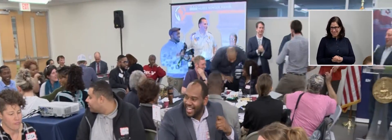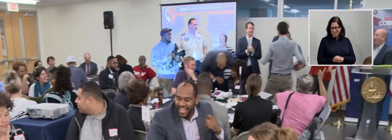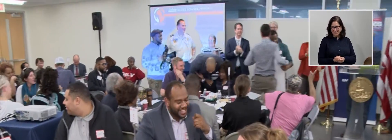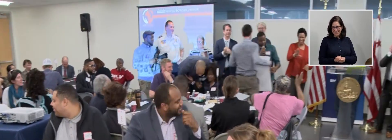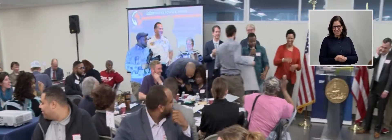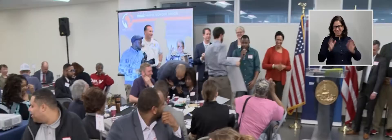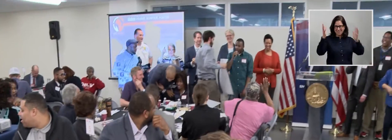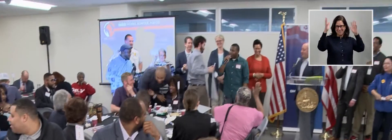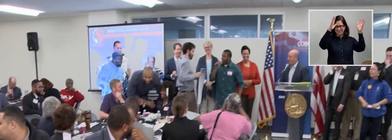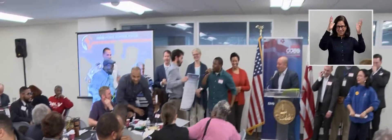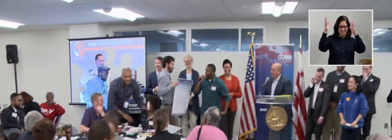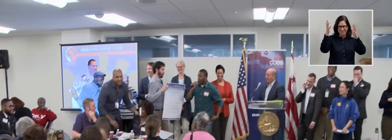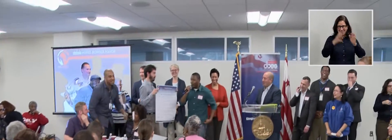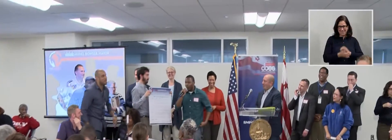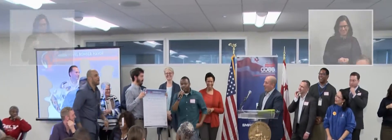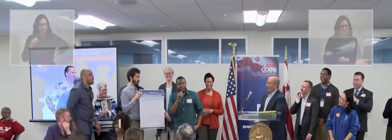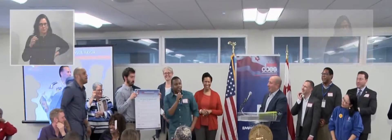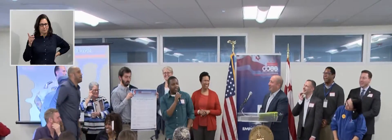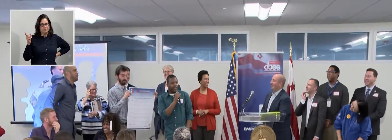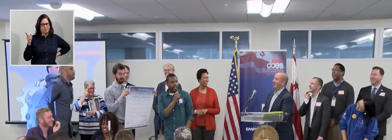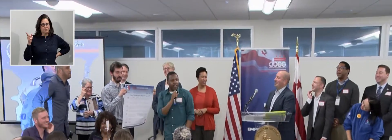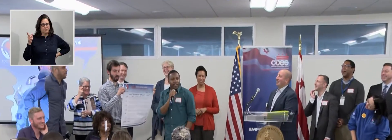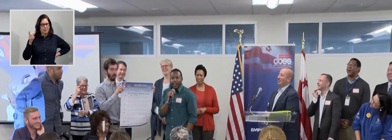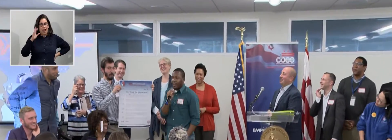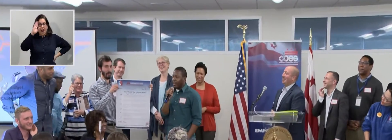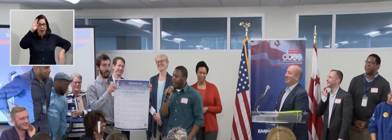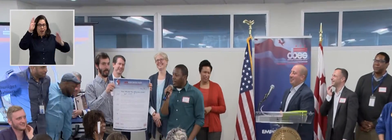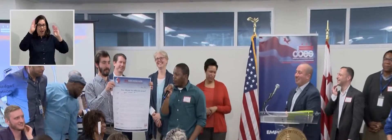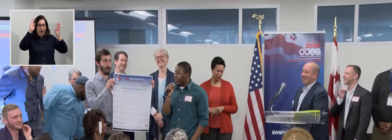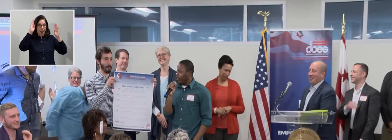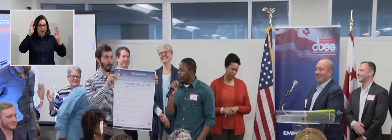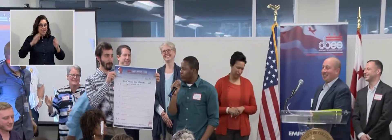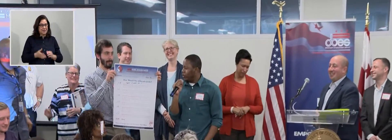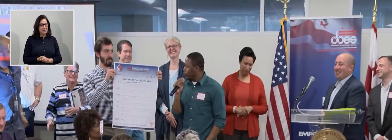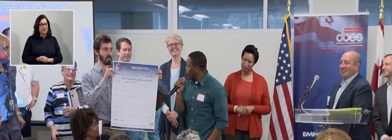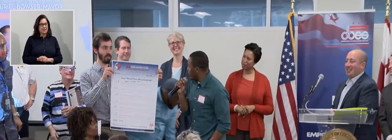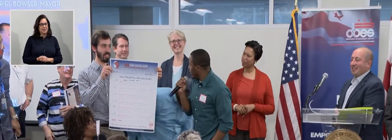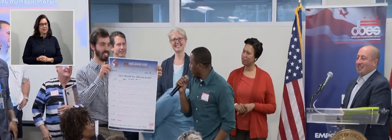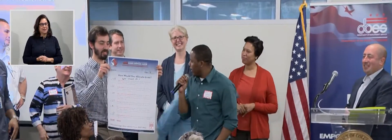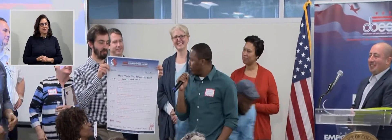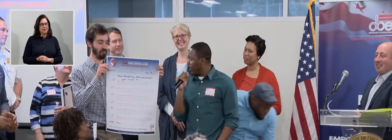TABLE 4. HELLO, EVERYONE! I AM ANTHONY LORENZO GREEN, ANC